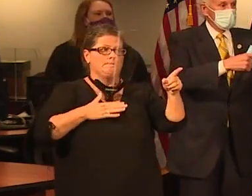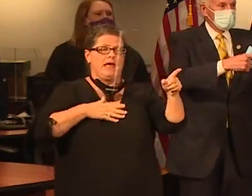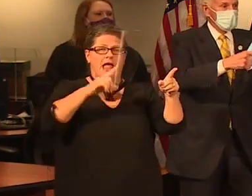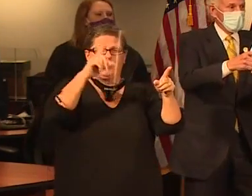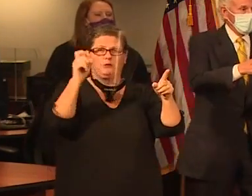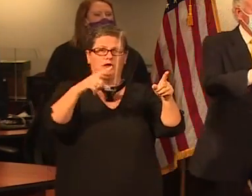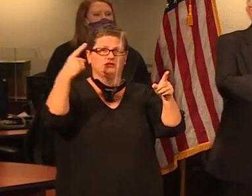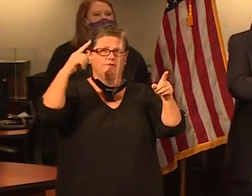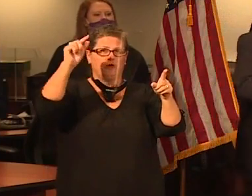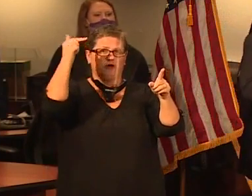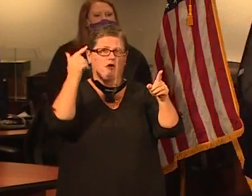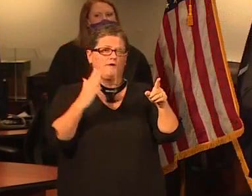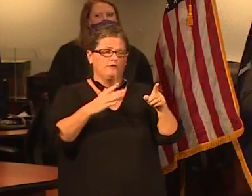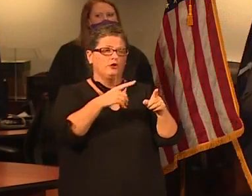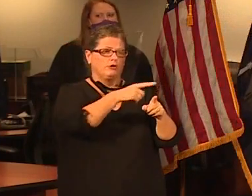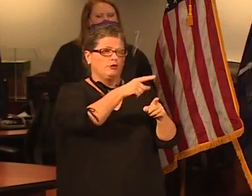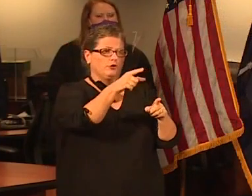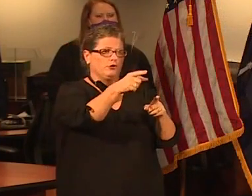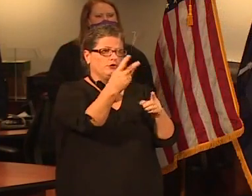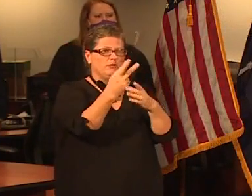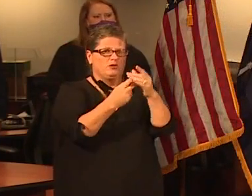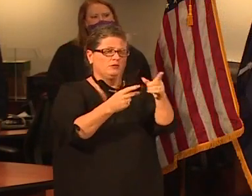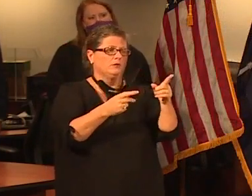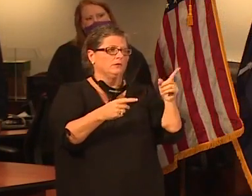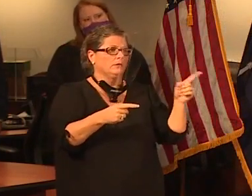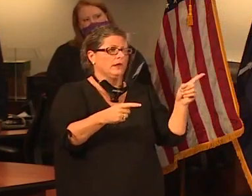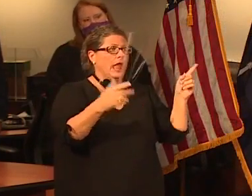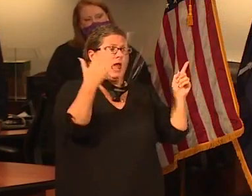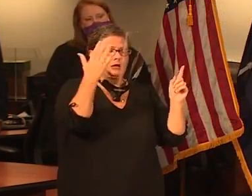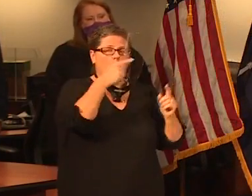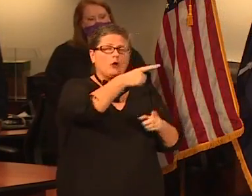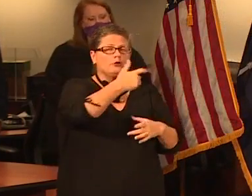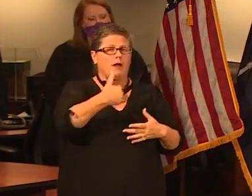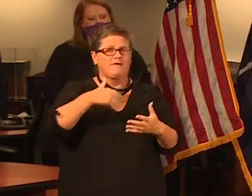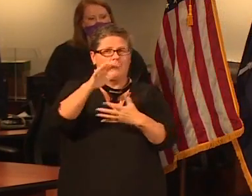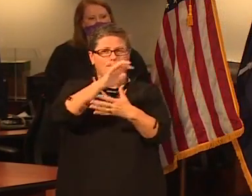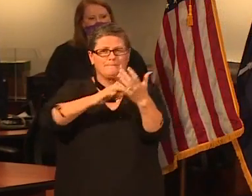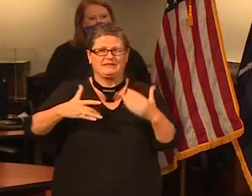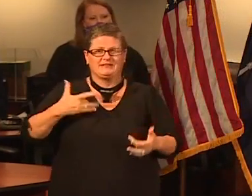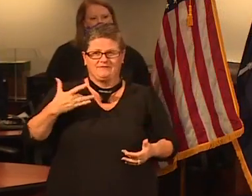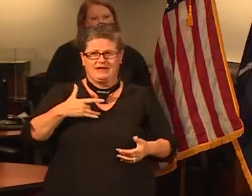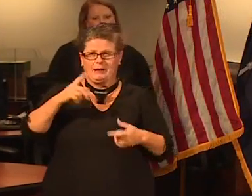I HAVE A QUESTION FOR THE GOVERNOR. MY QUESTION IS FOR THE GOVERNOR AS WELL.